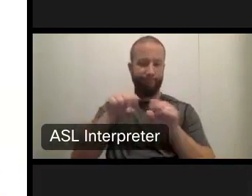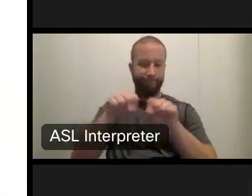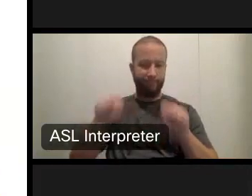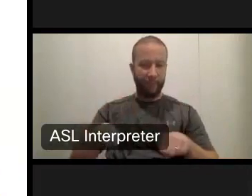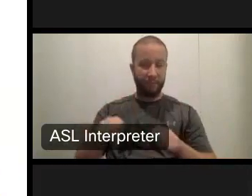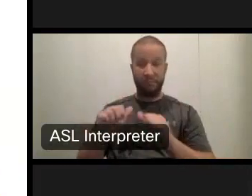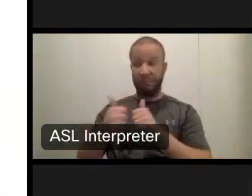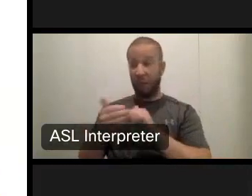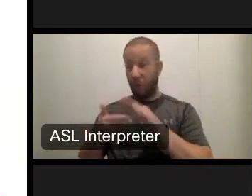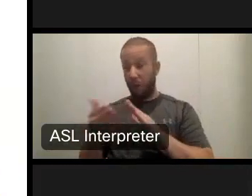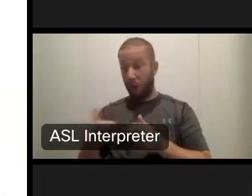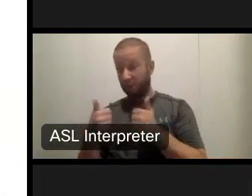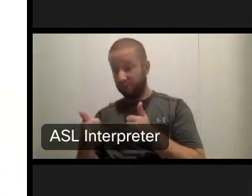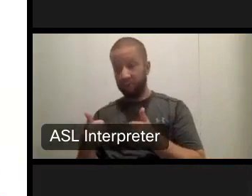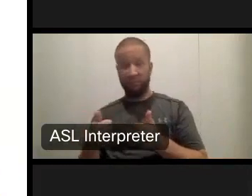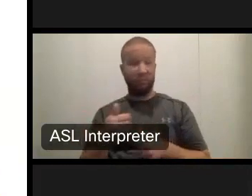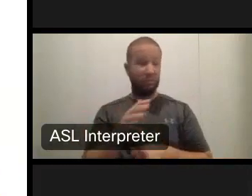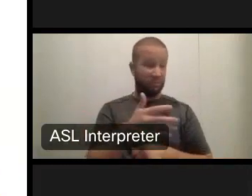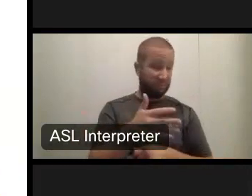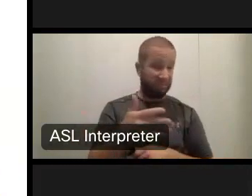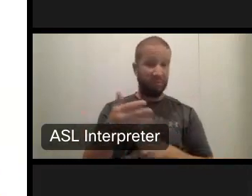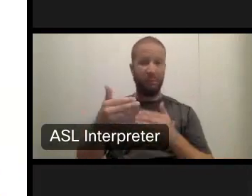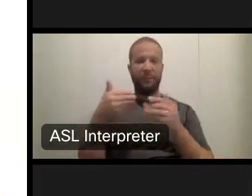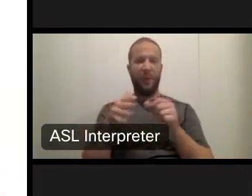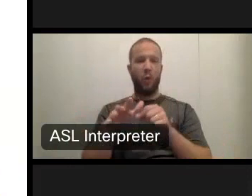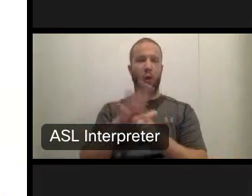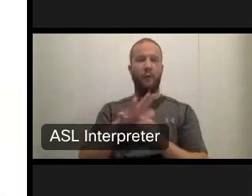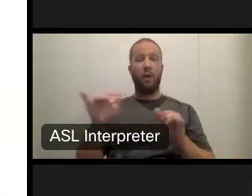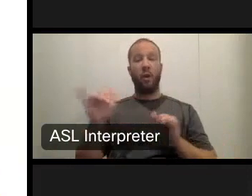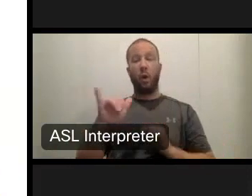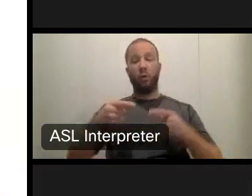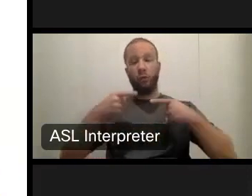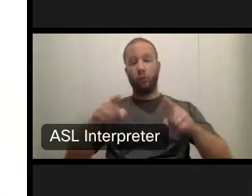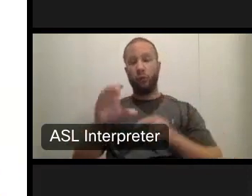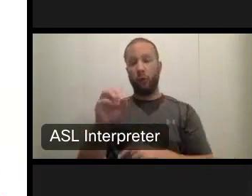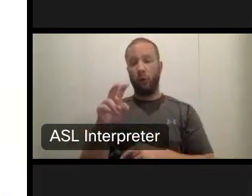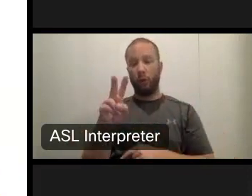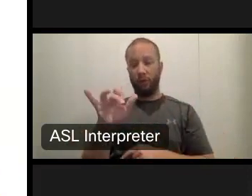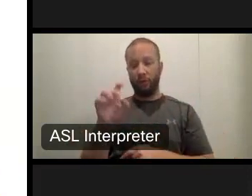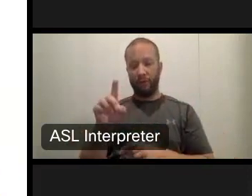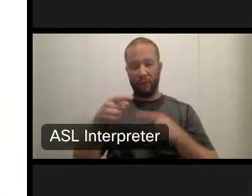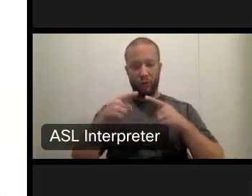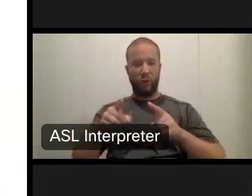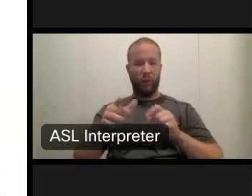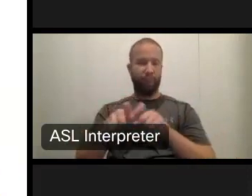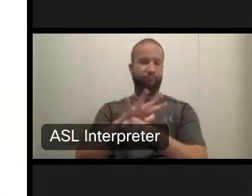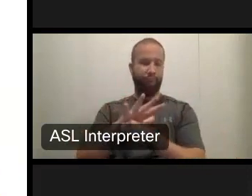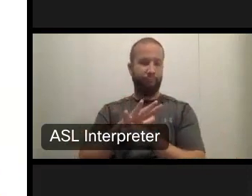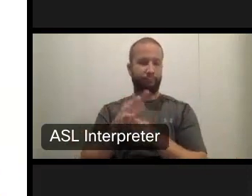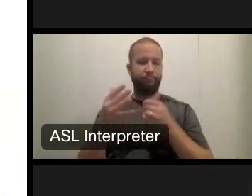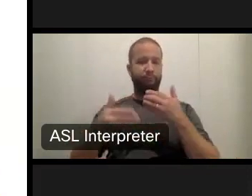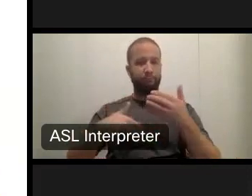operating at the time previous to the pandemic as well as um and begin to conduct an alternative